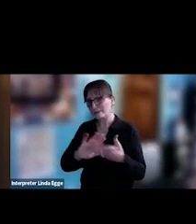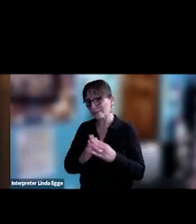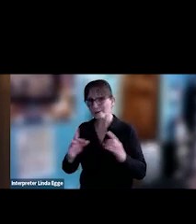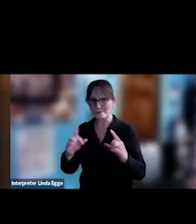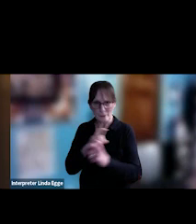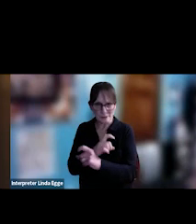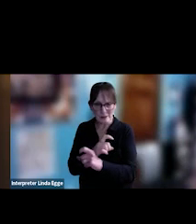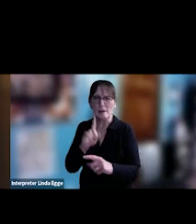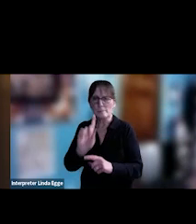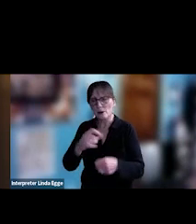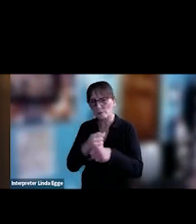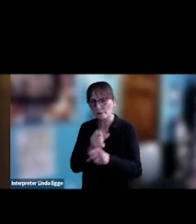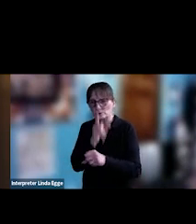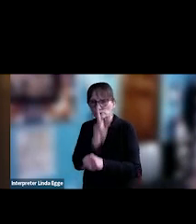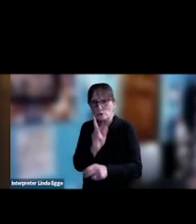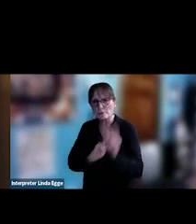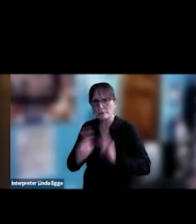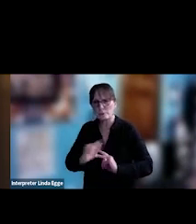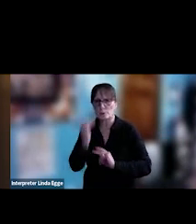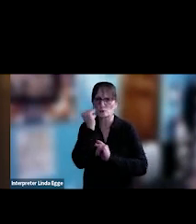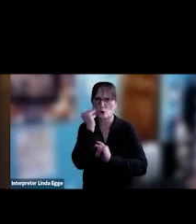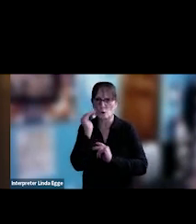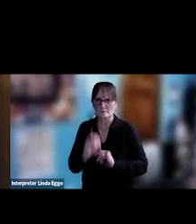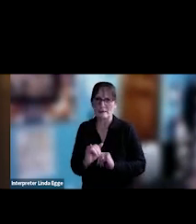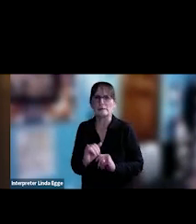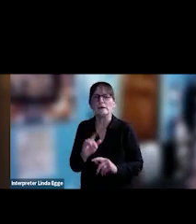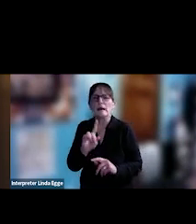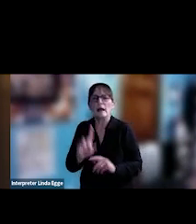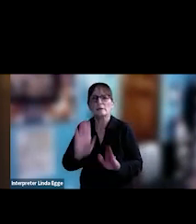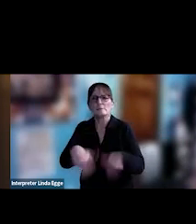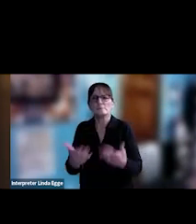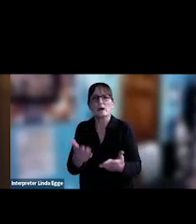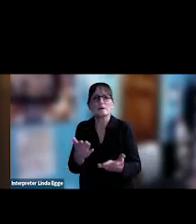but I wanted to make sure people were aware of that, and provided you here with a link